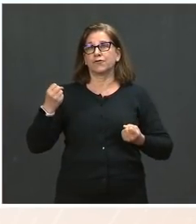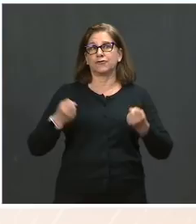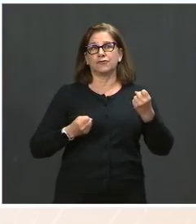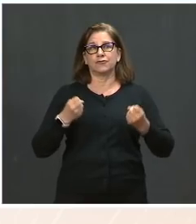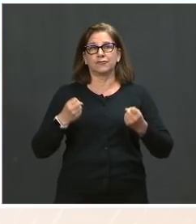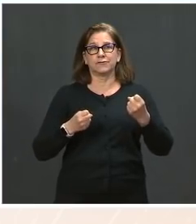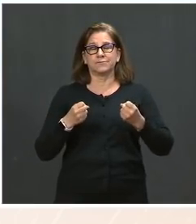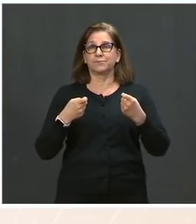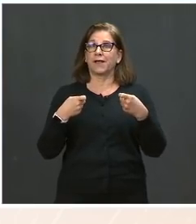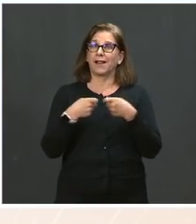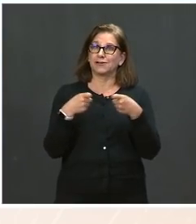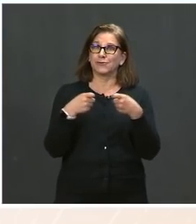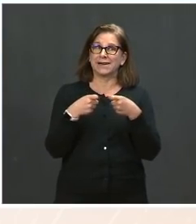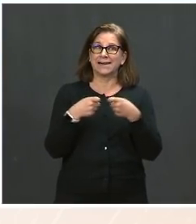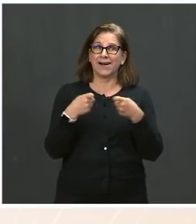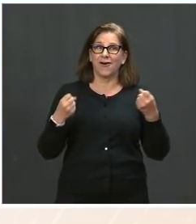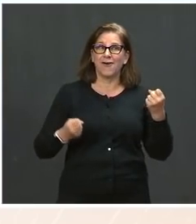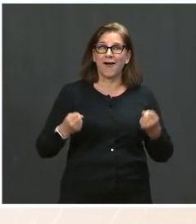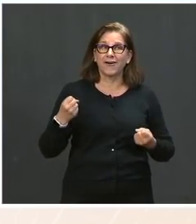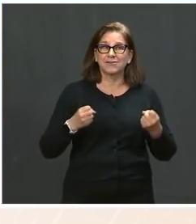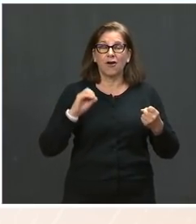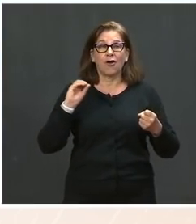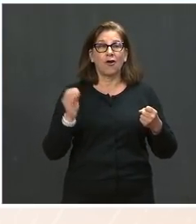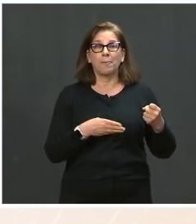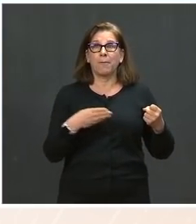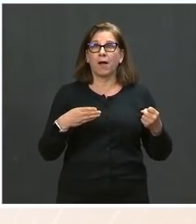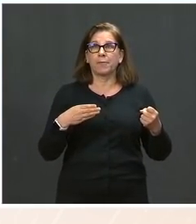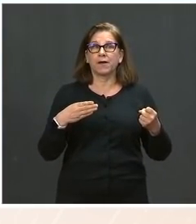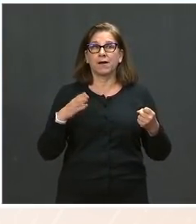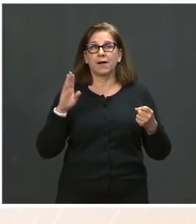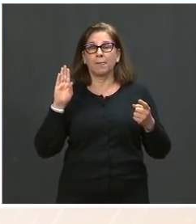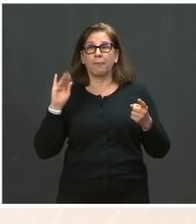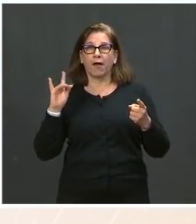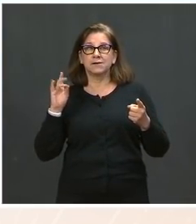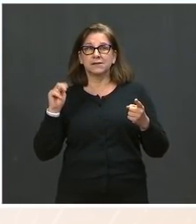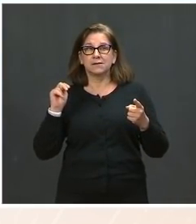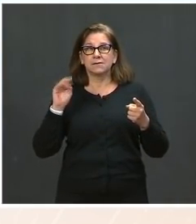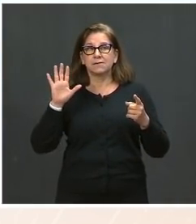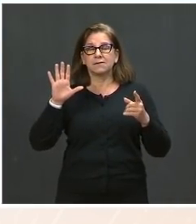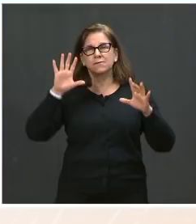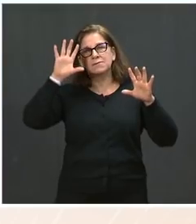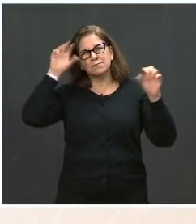And the Obama-Biden efforts really made a statement and worked.